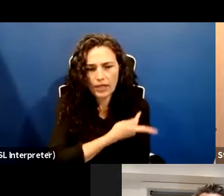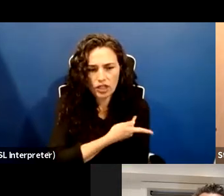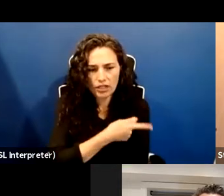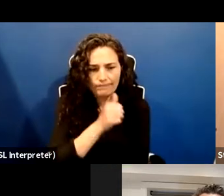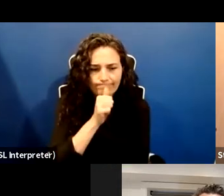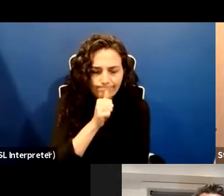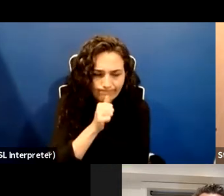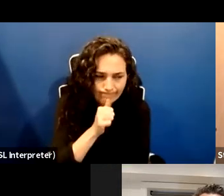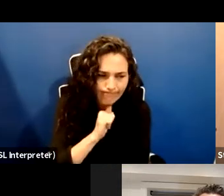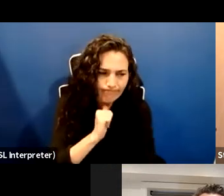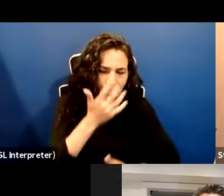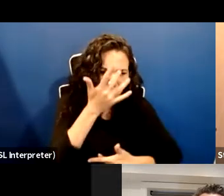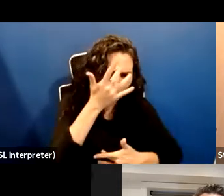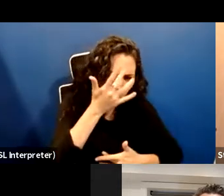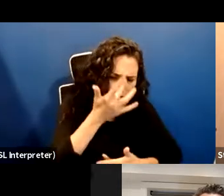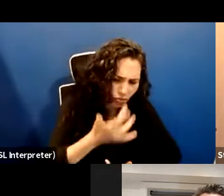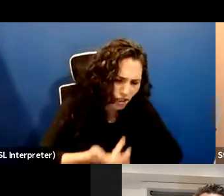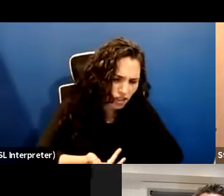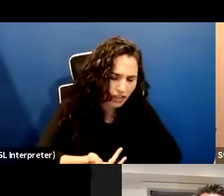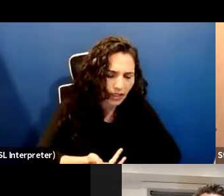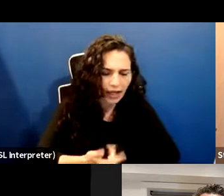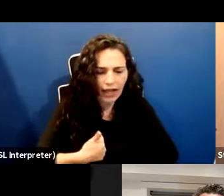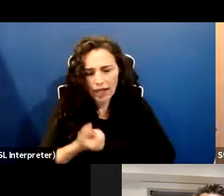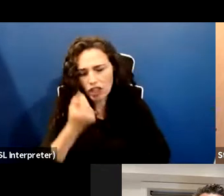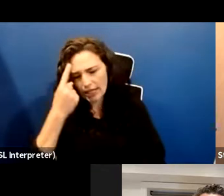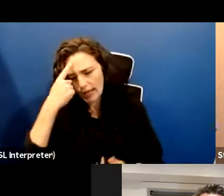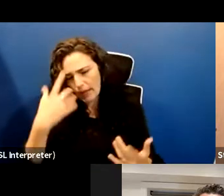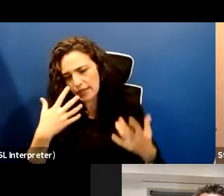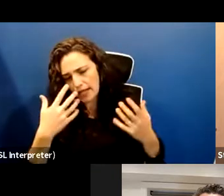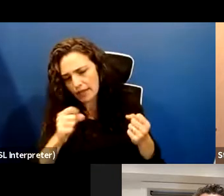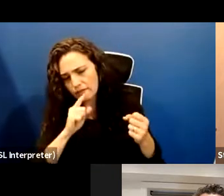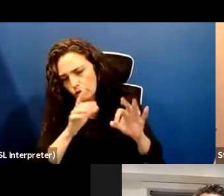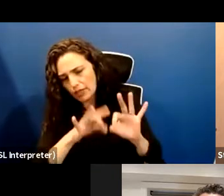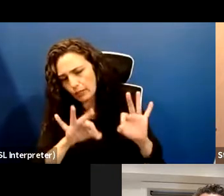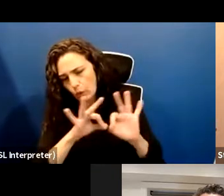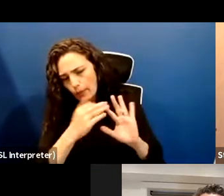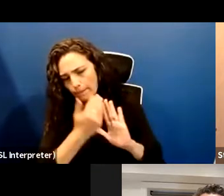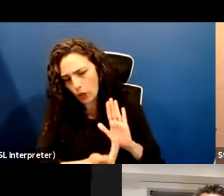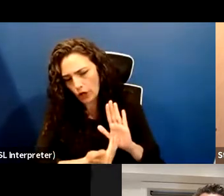is just such a huge component of what we do. And after the pandemic, you saw such a huge increase in,